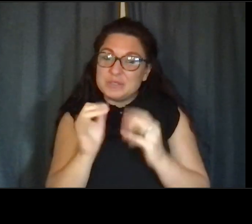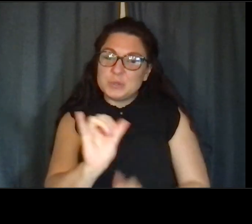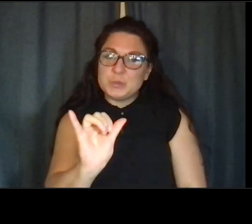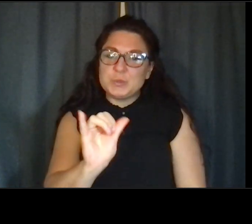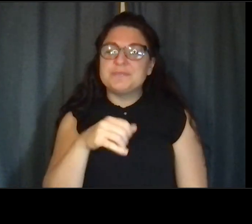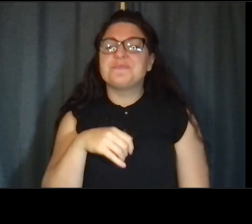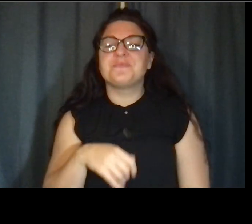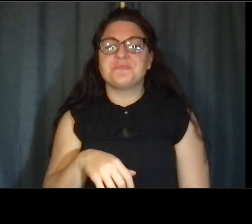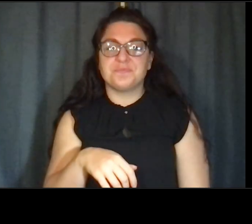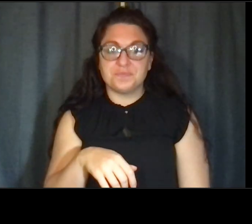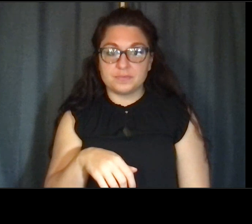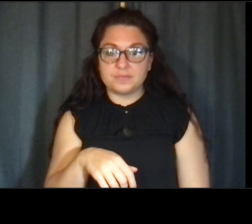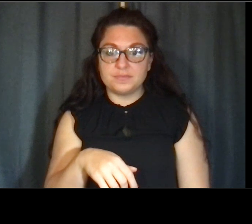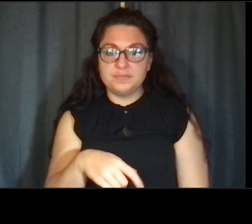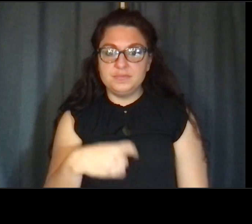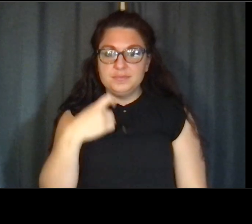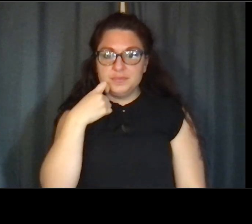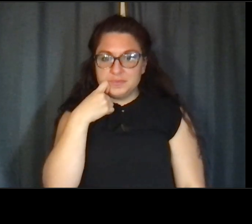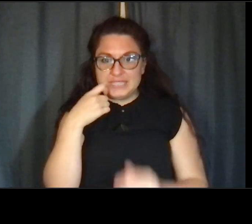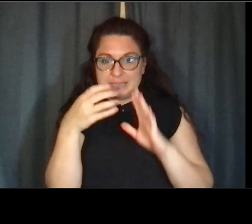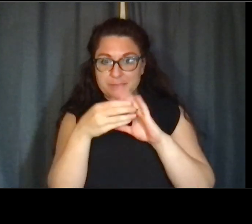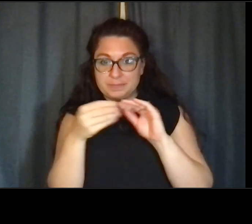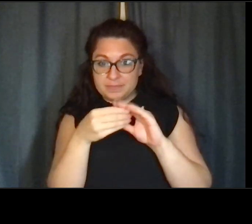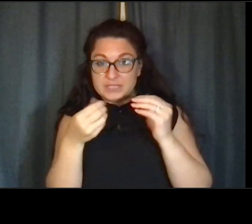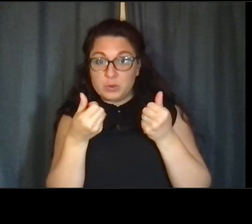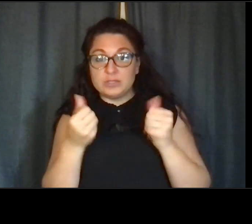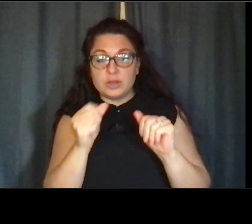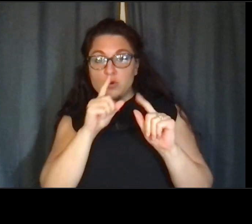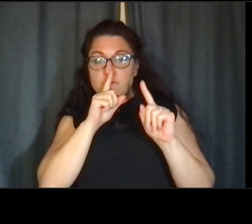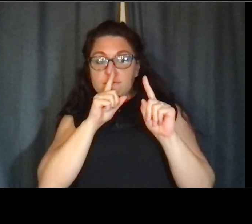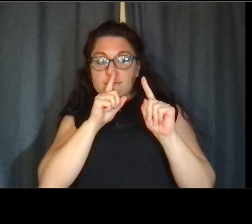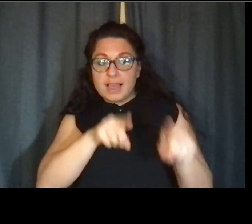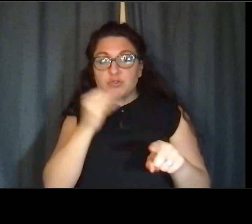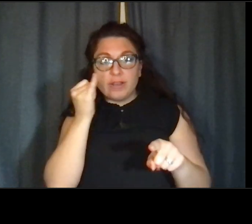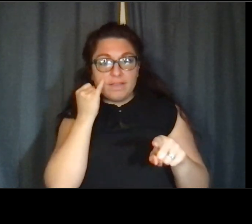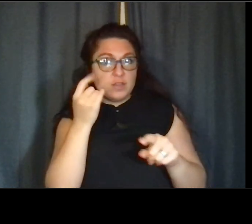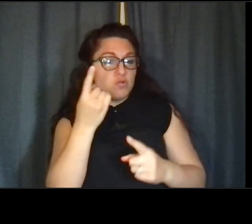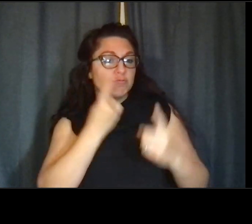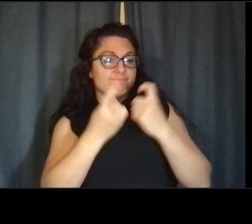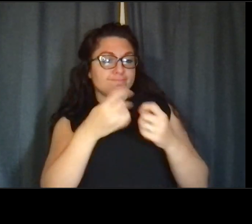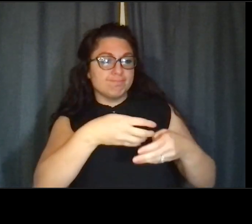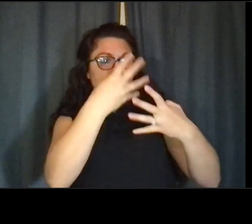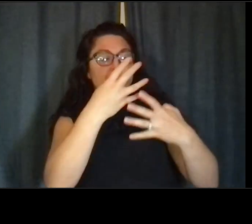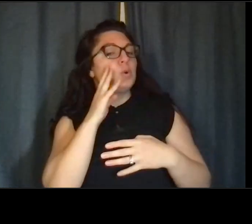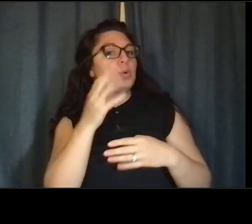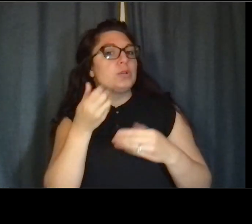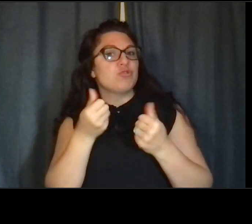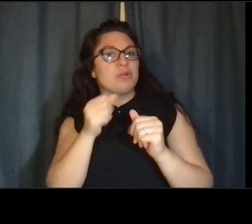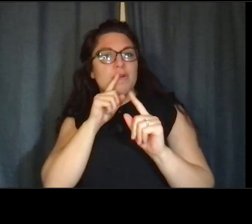we will absolutely try to answer your questions and we can post the answers on our website.